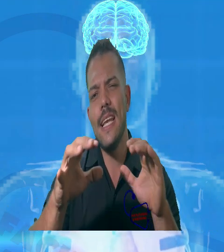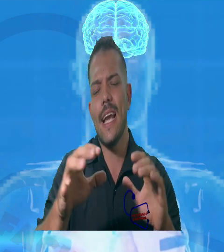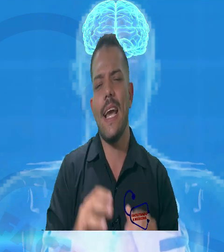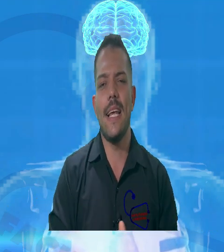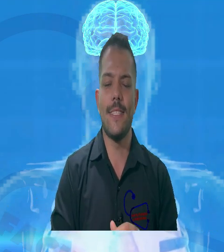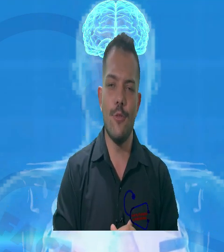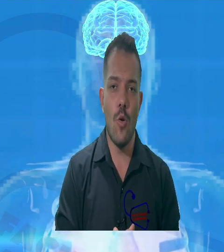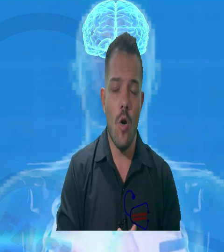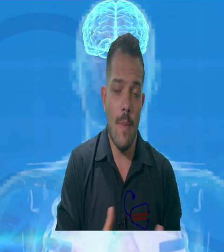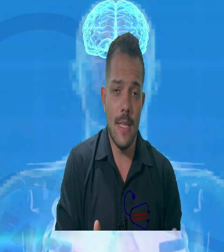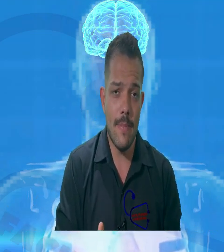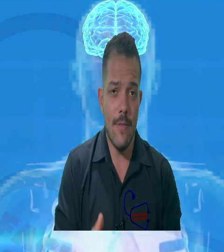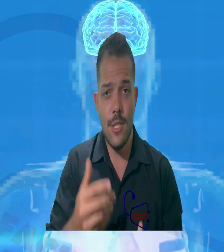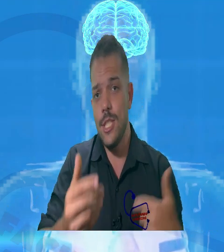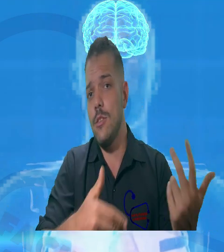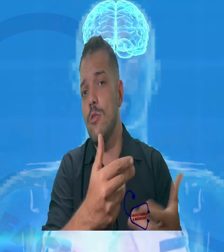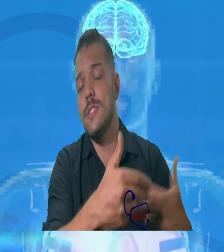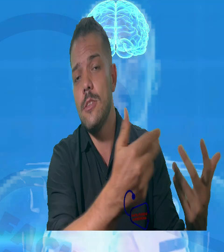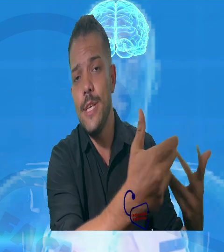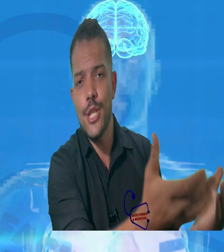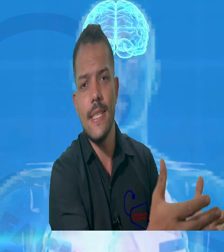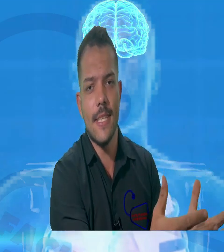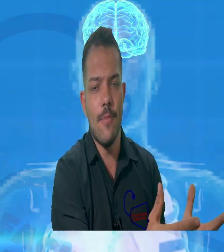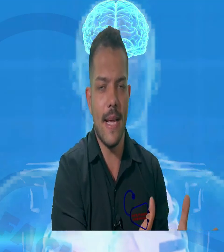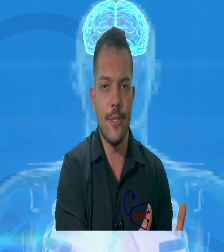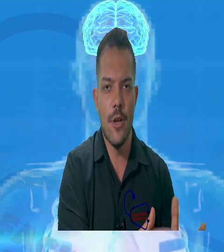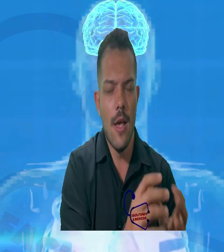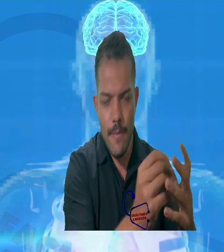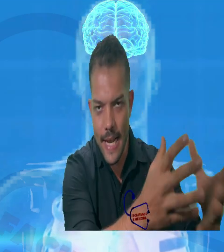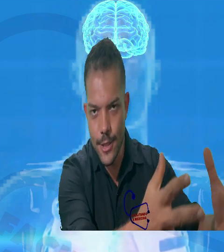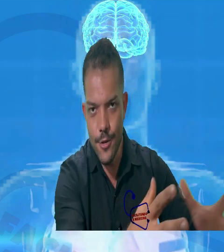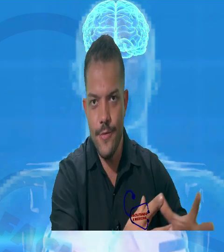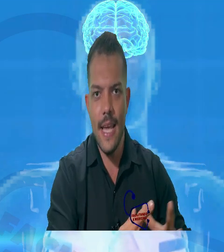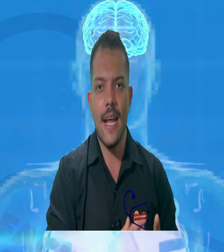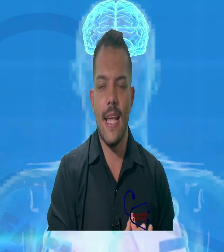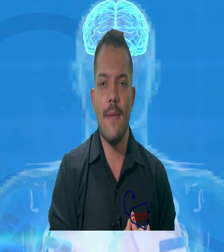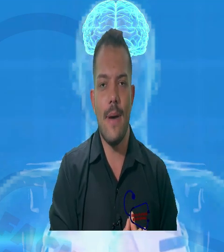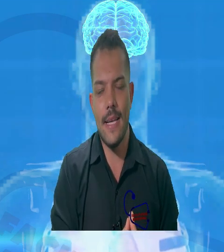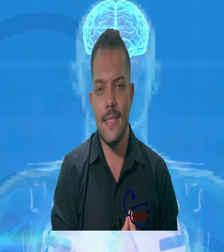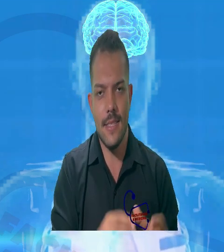that body action there, because you You are already using medication for this to resolve that parasite